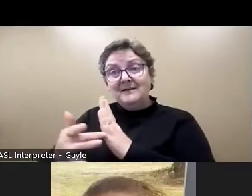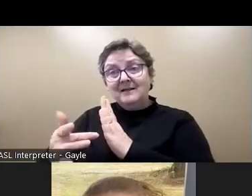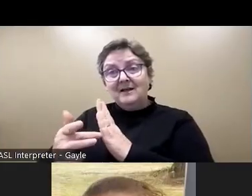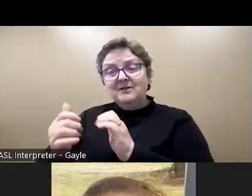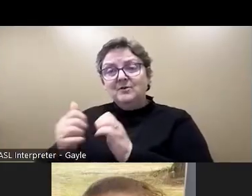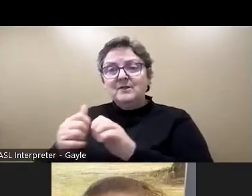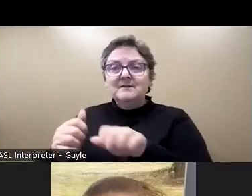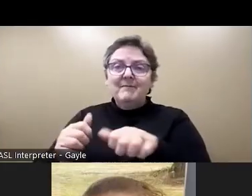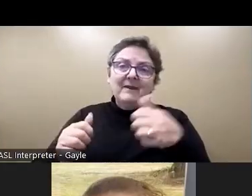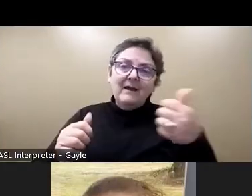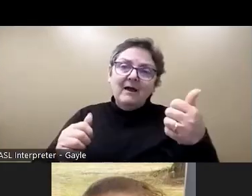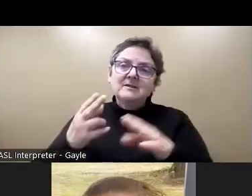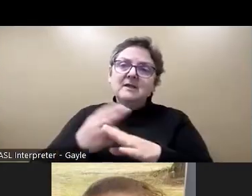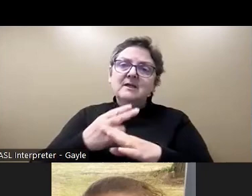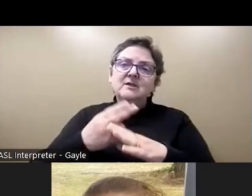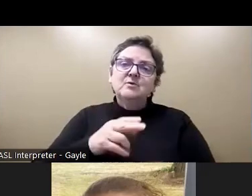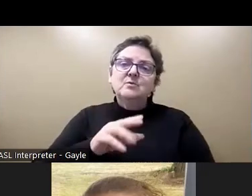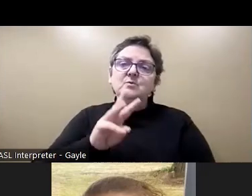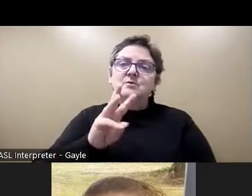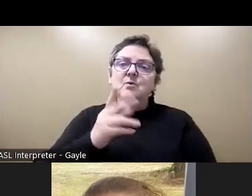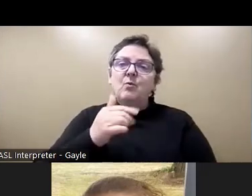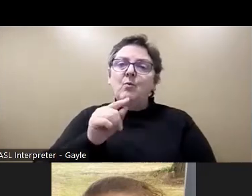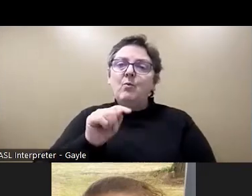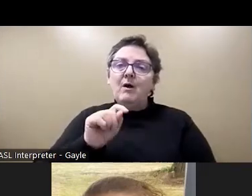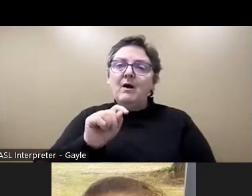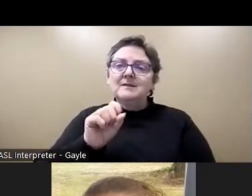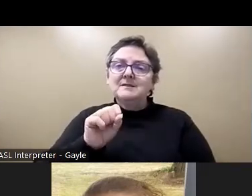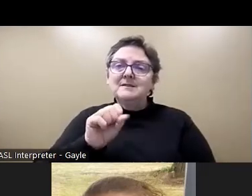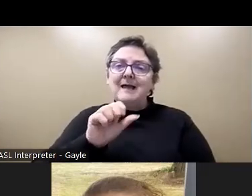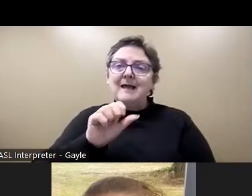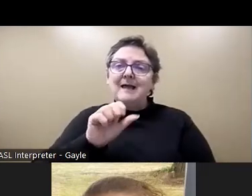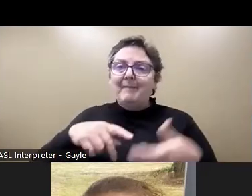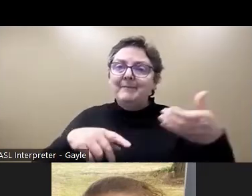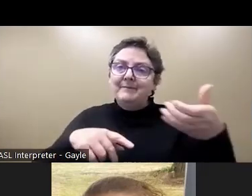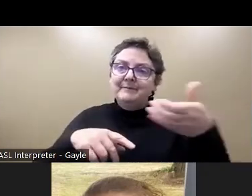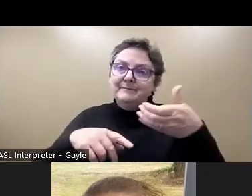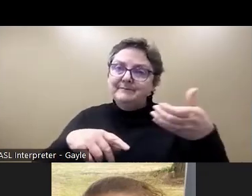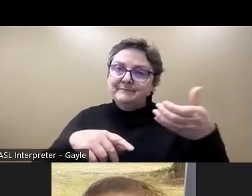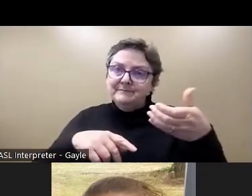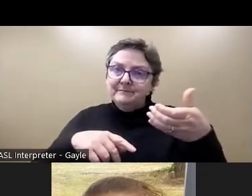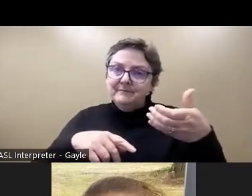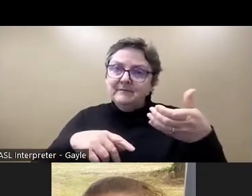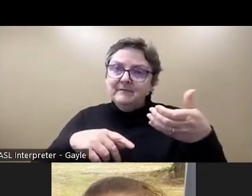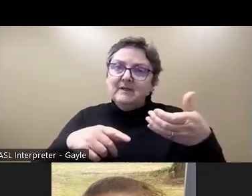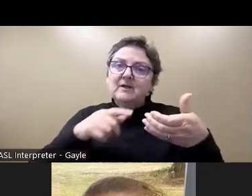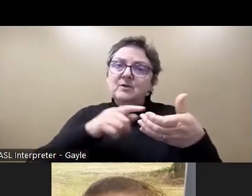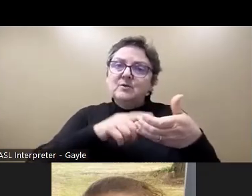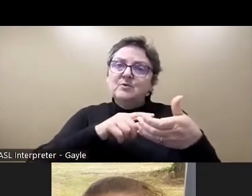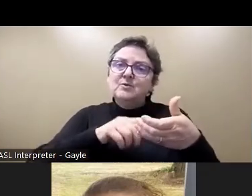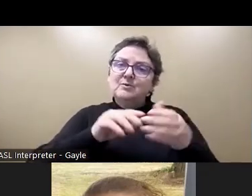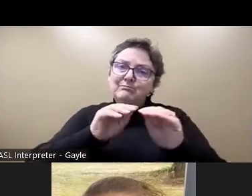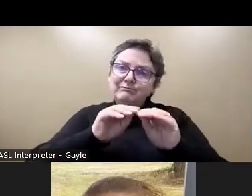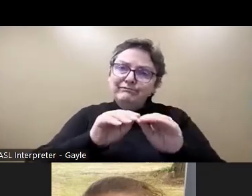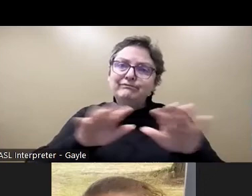and a WhatsApp distribution network to get books out to children during the pandemic.